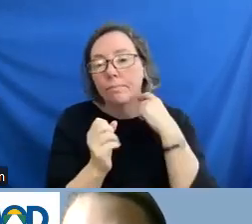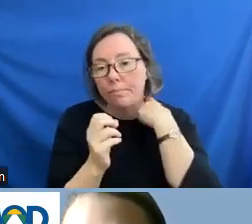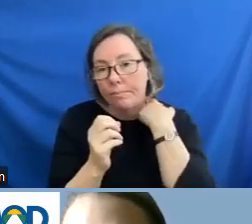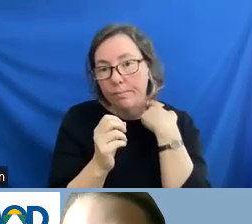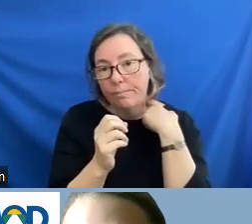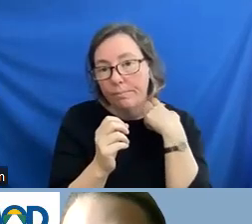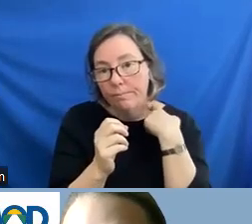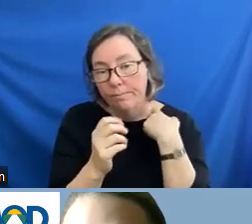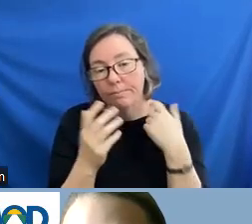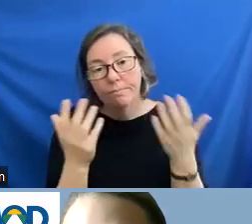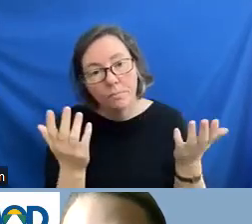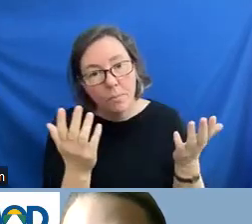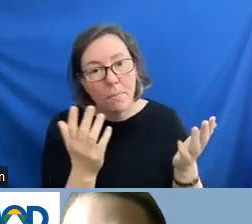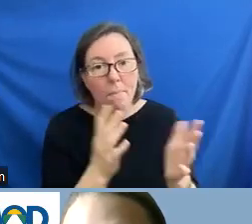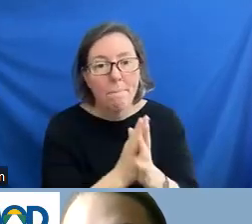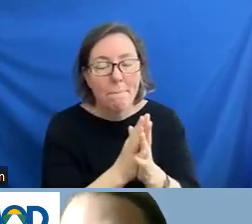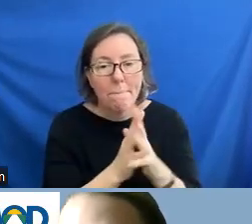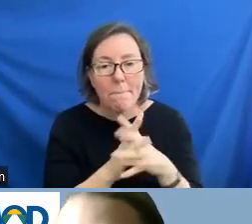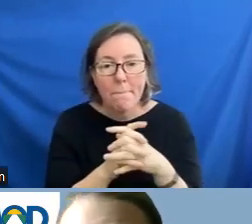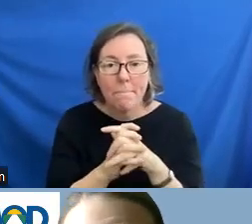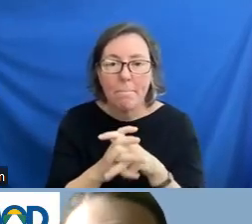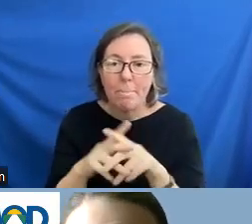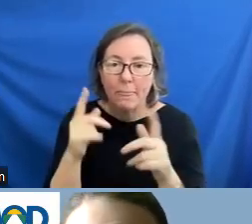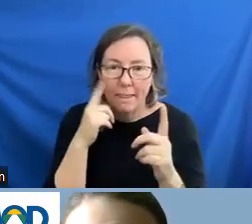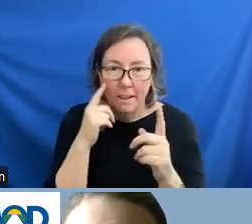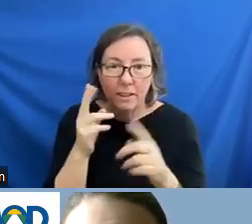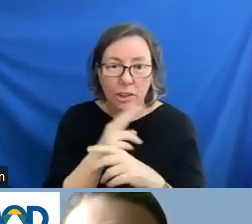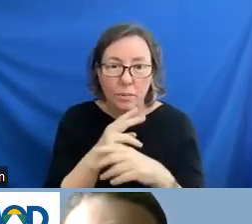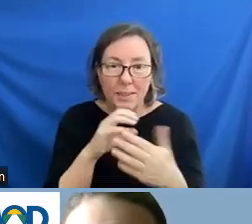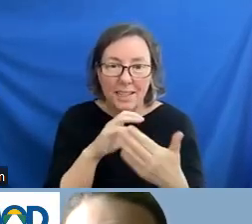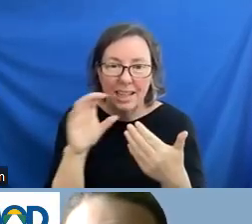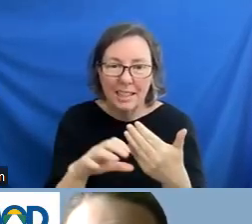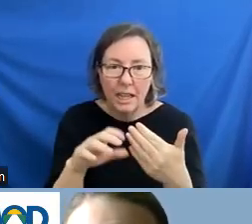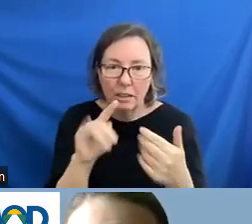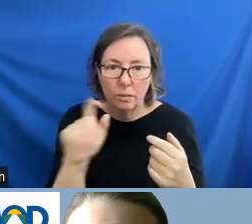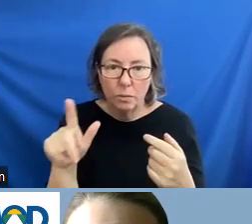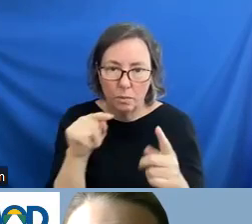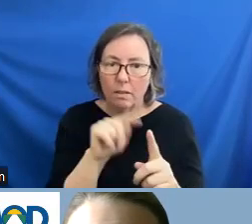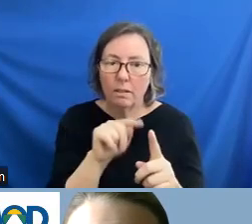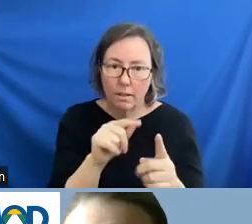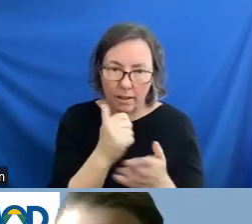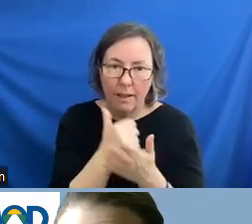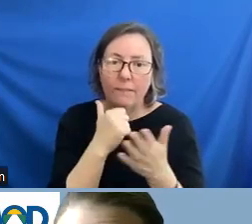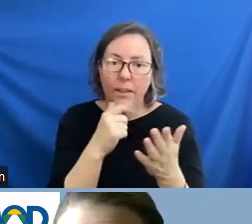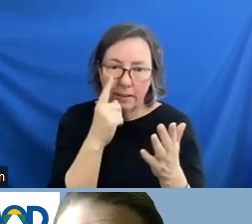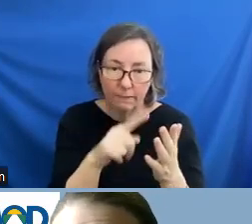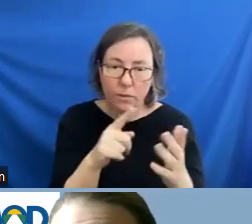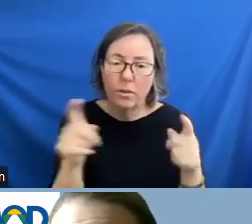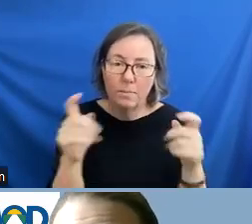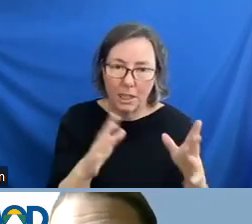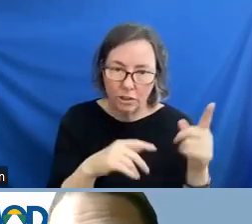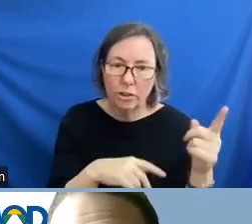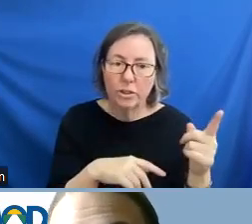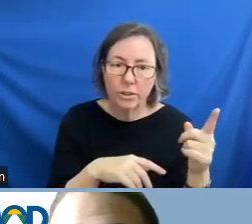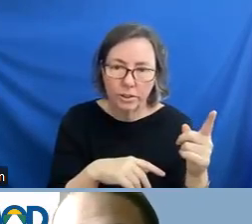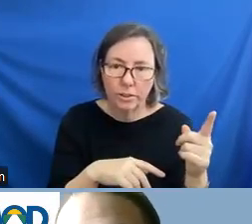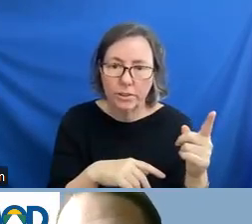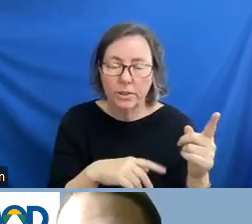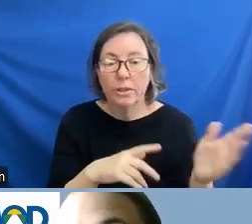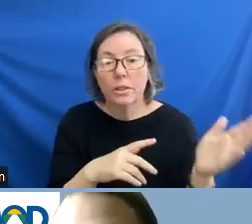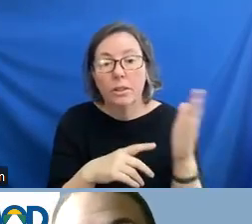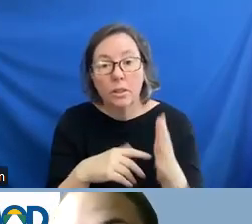I think that using kind of calendaring tools could be helpful for the manager. And I think